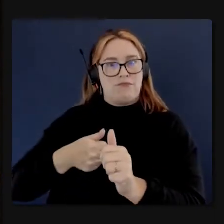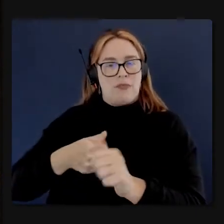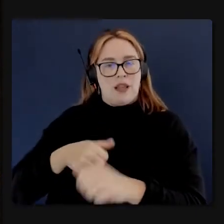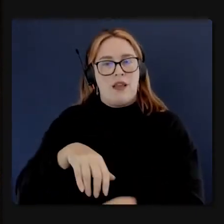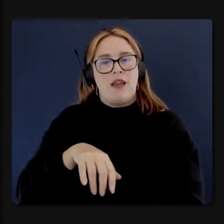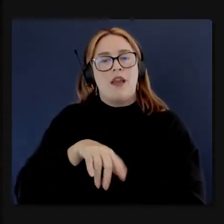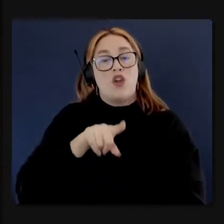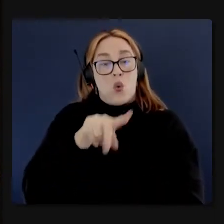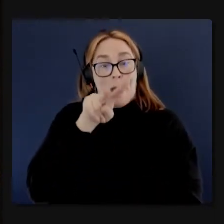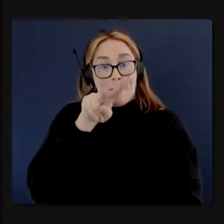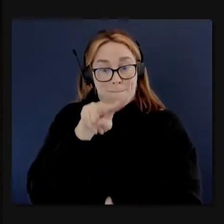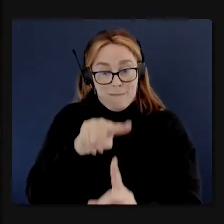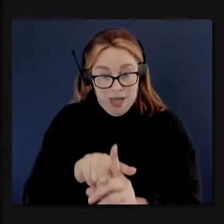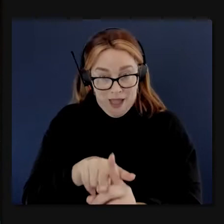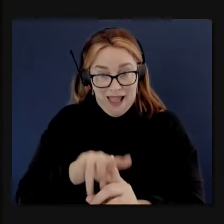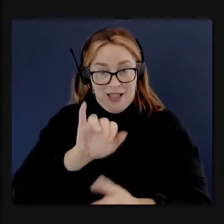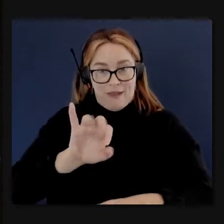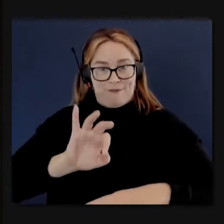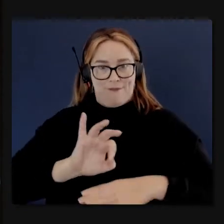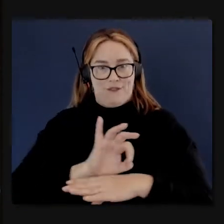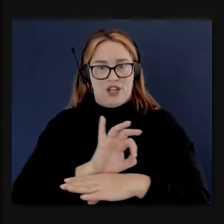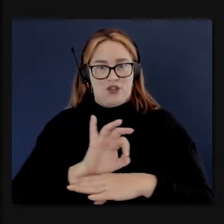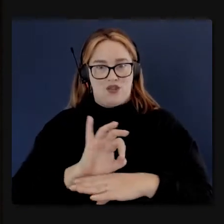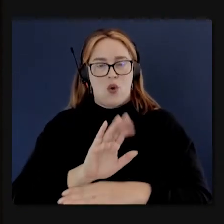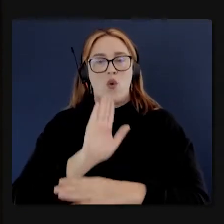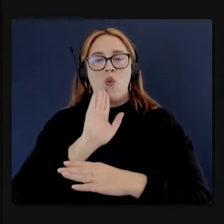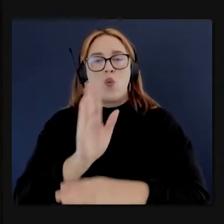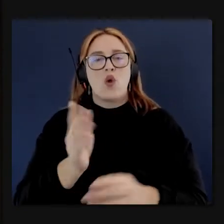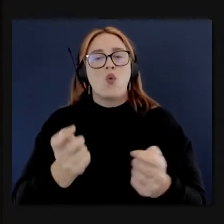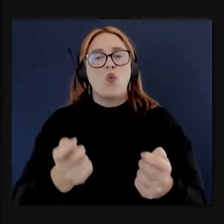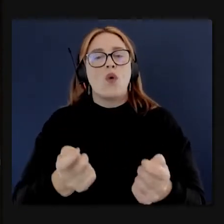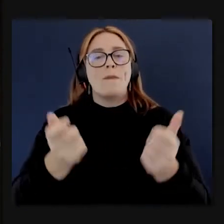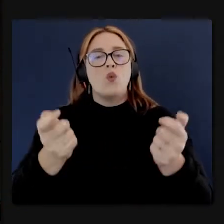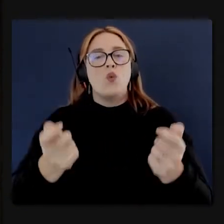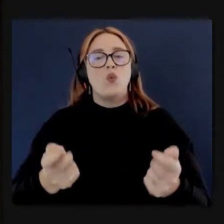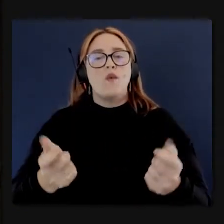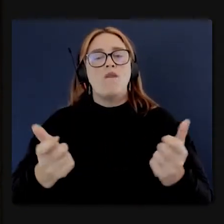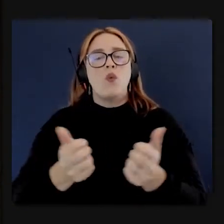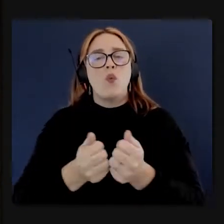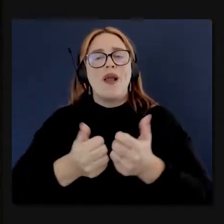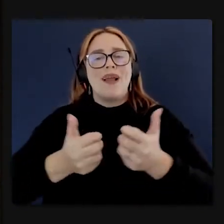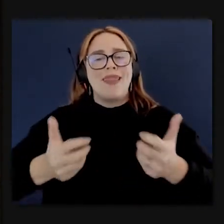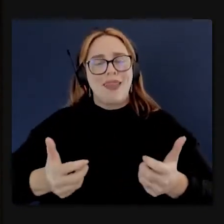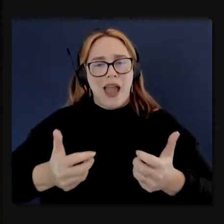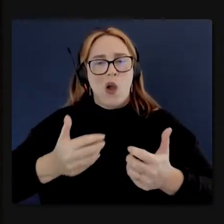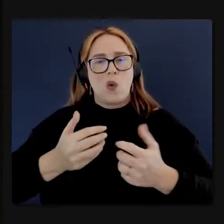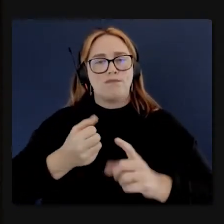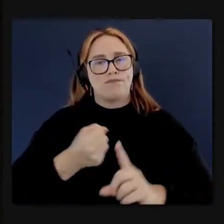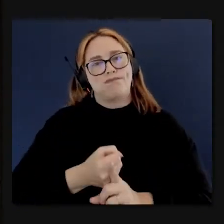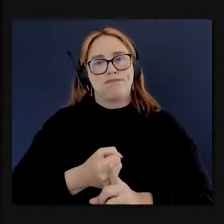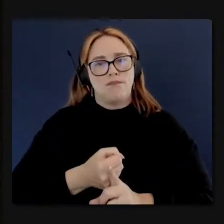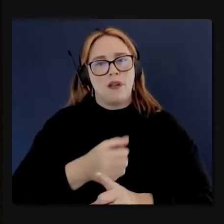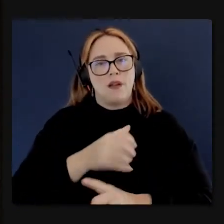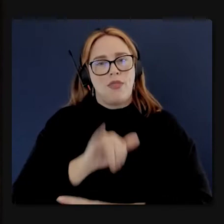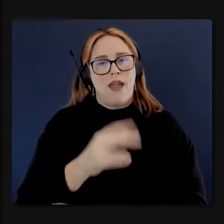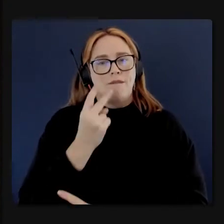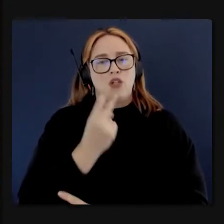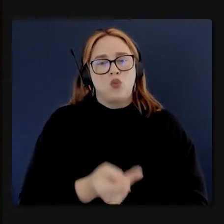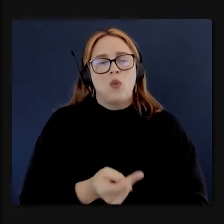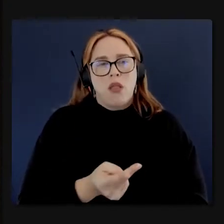By applying this feature to your kitbashed asset collection, this shield is removed without affecting the exterior visuals.